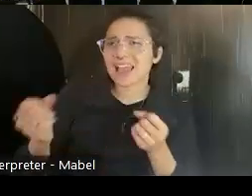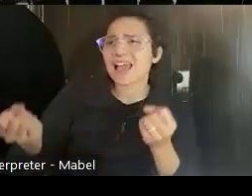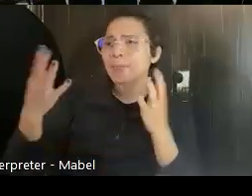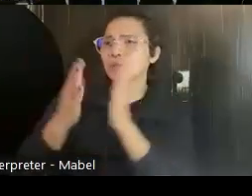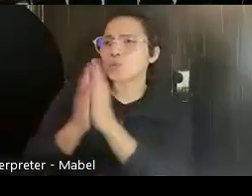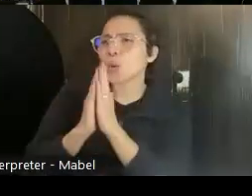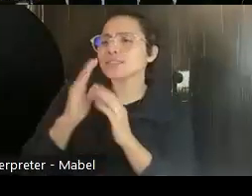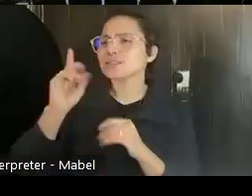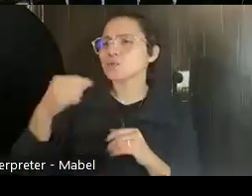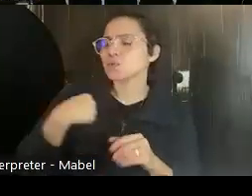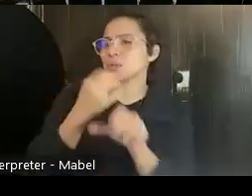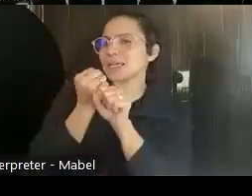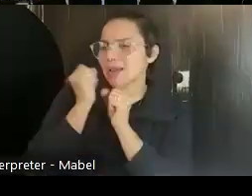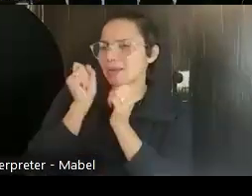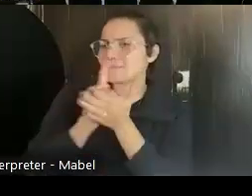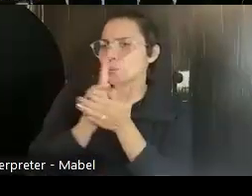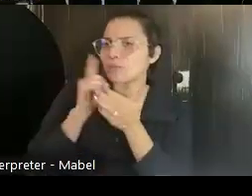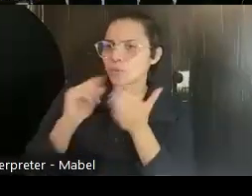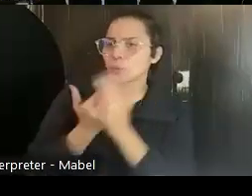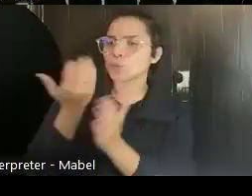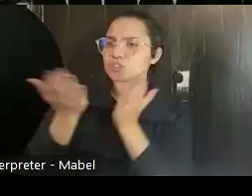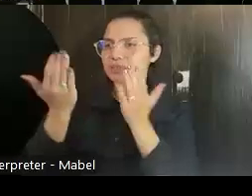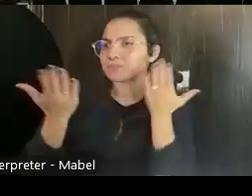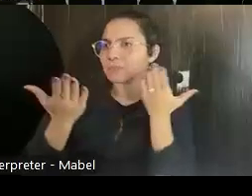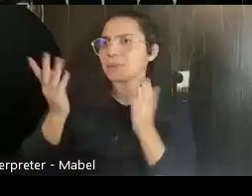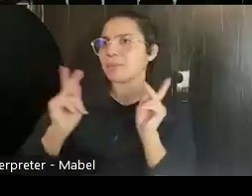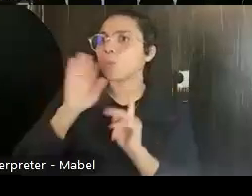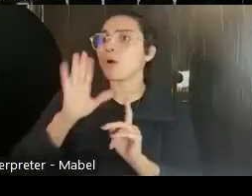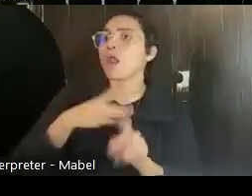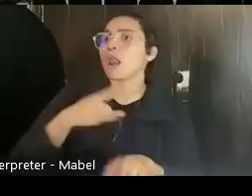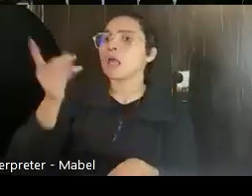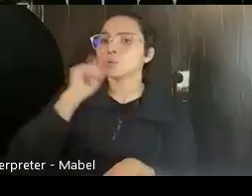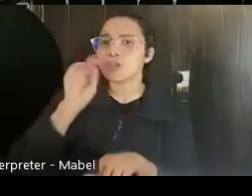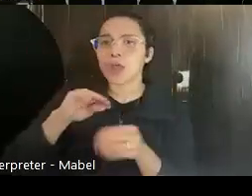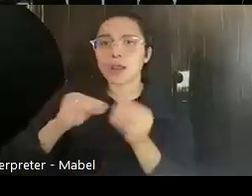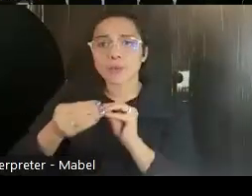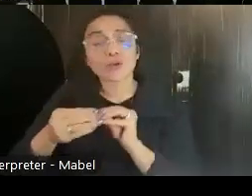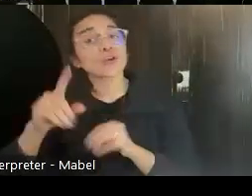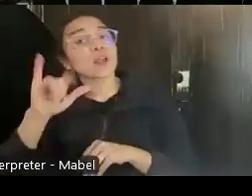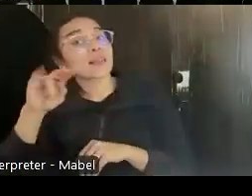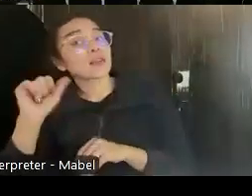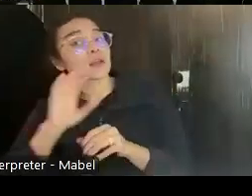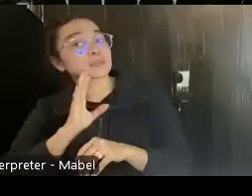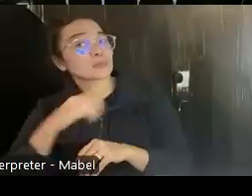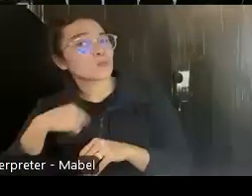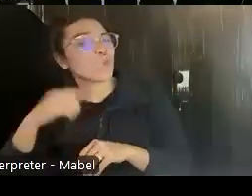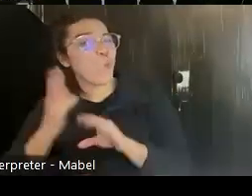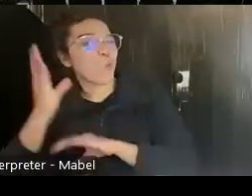get each week for new Services Linda uh we get over a hundred from the community every week for